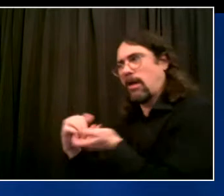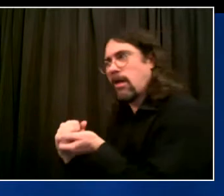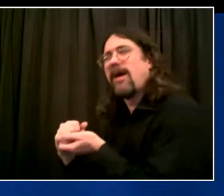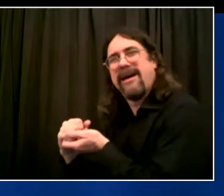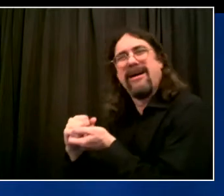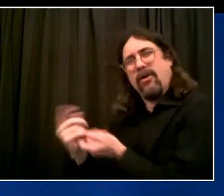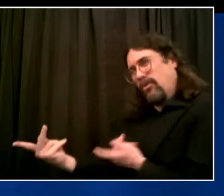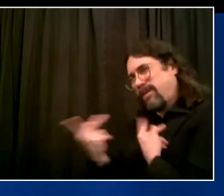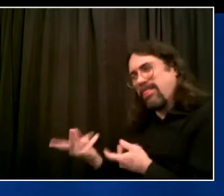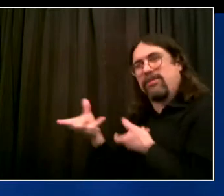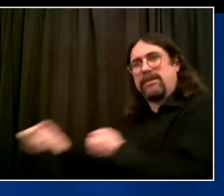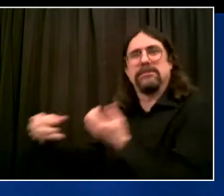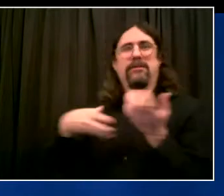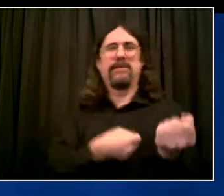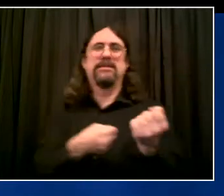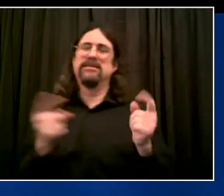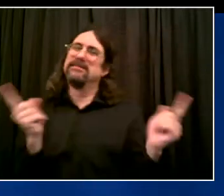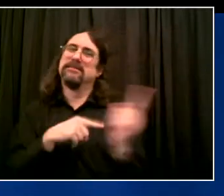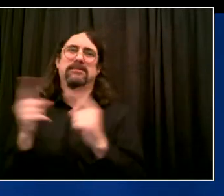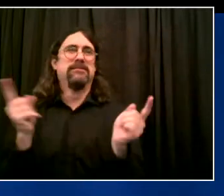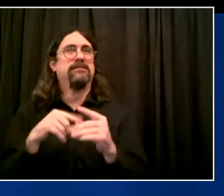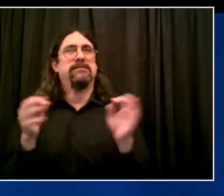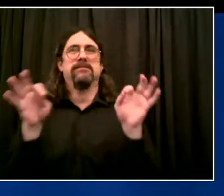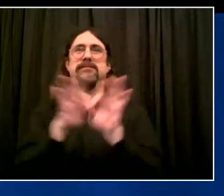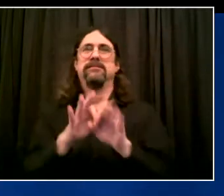I THINK FROM THE PD PERSPECTIVE AND D CUEXETITIE V PERSPECTIVE IT REALLY LENDS TO